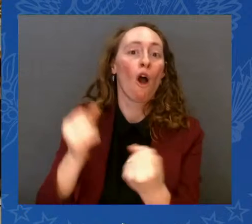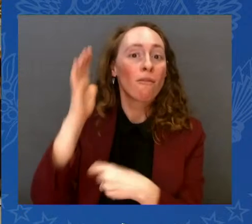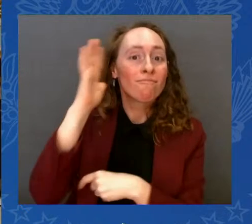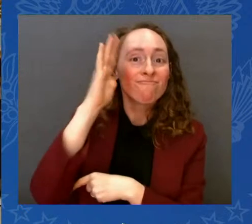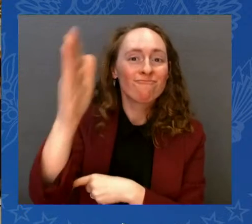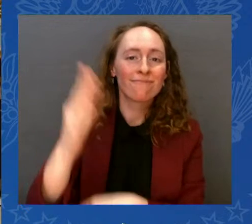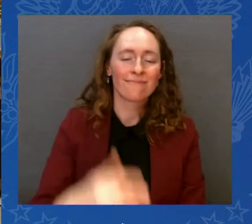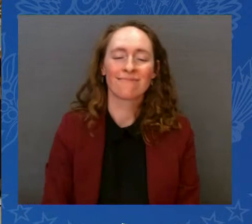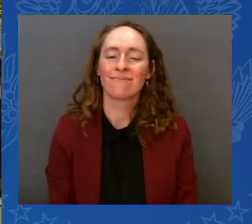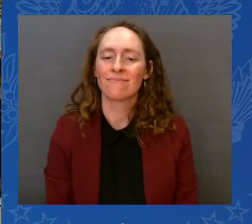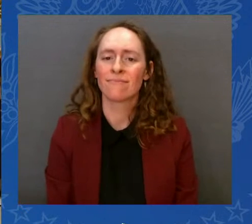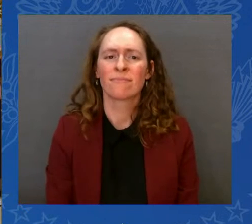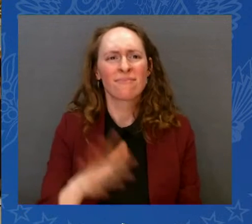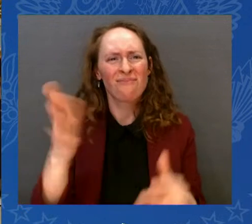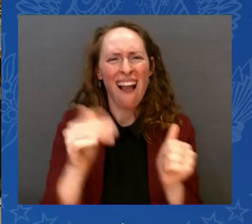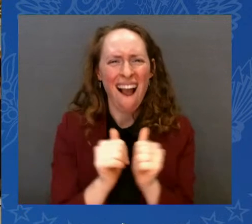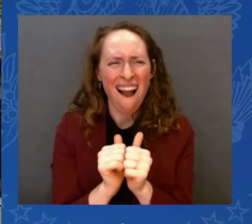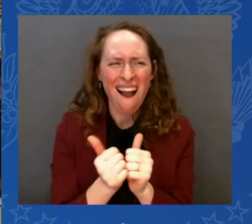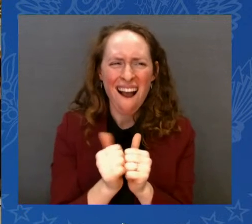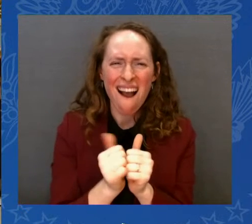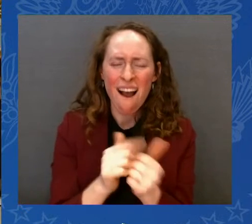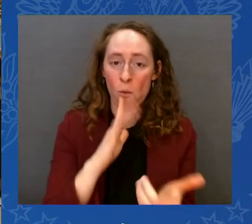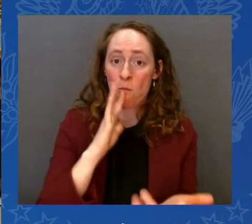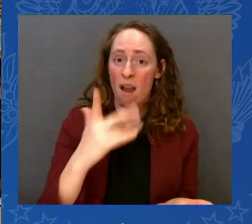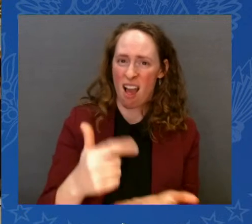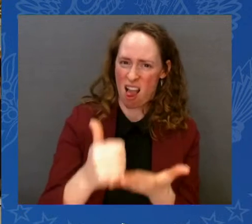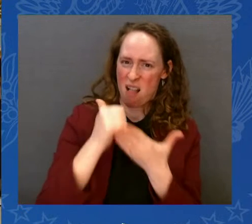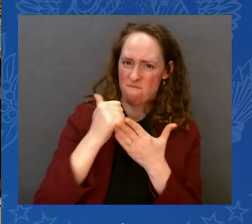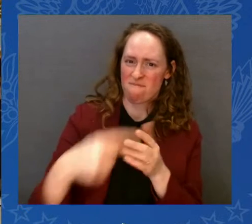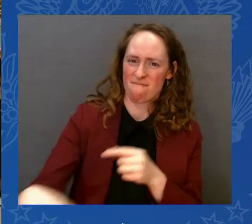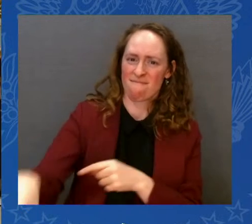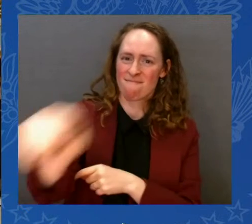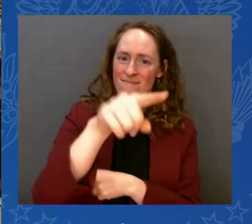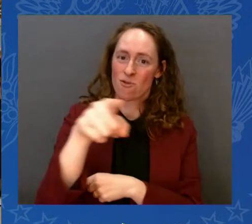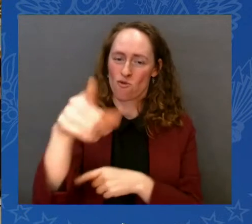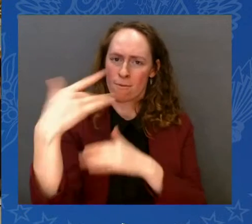And we're very proud of this because we do think of this moment as being transformative.